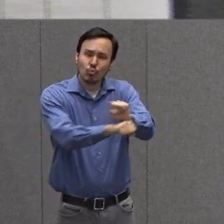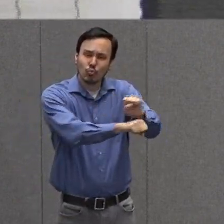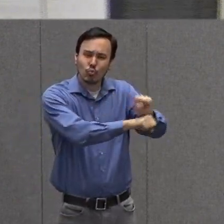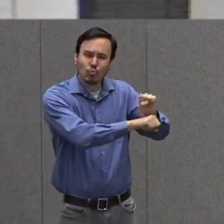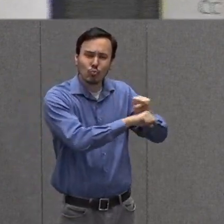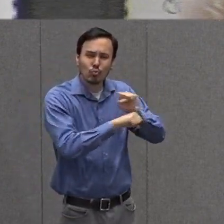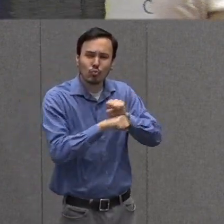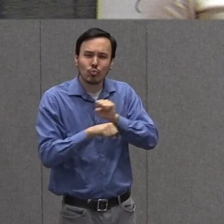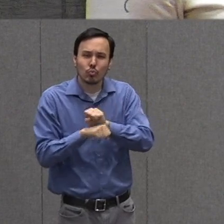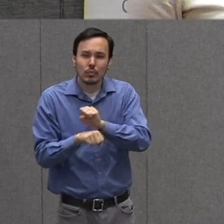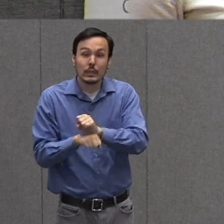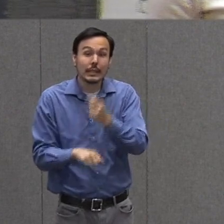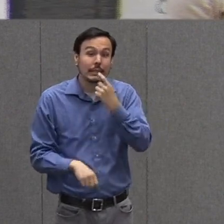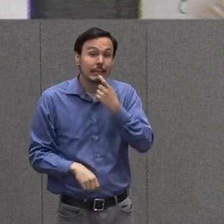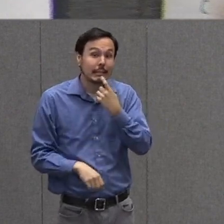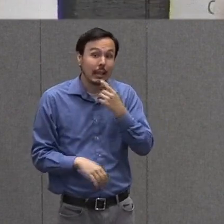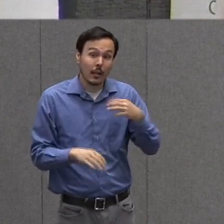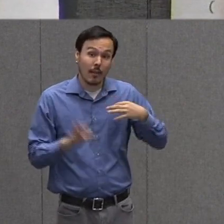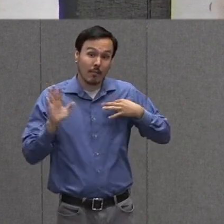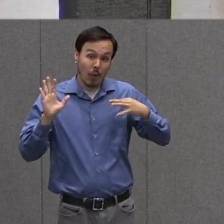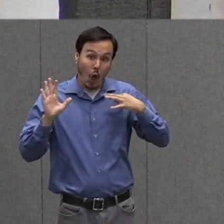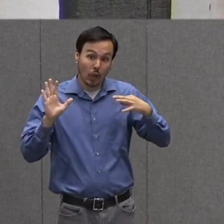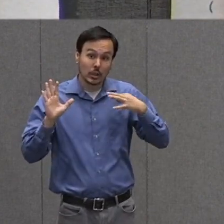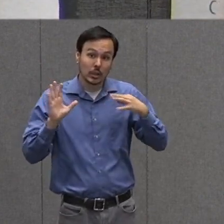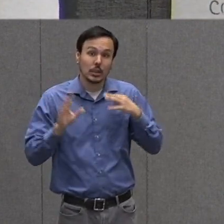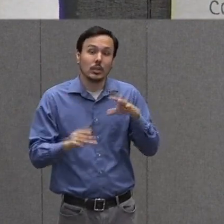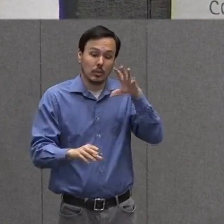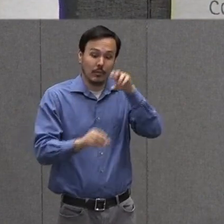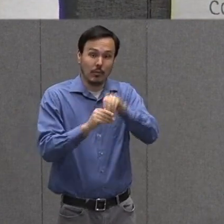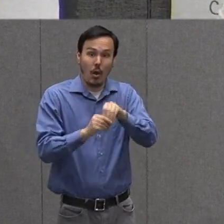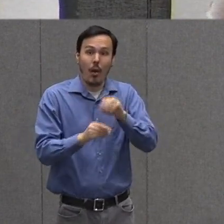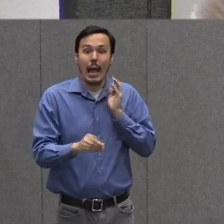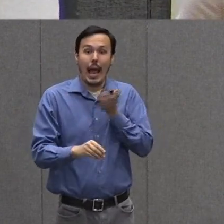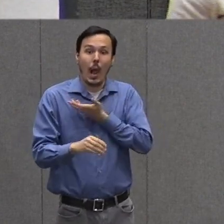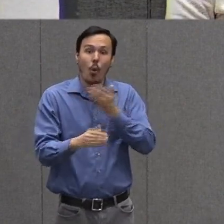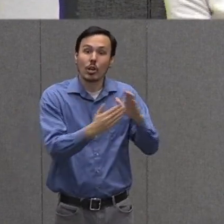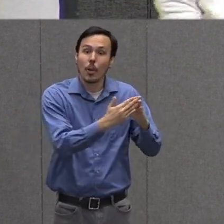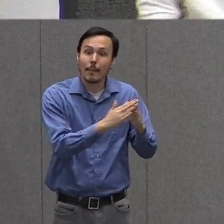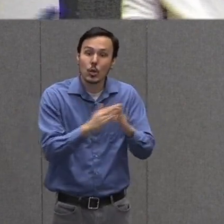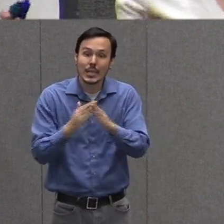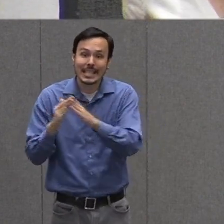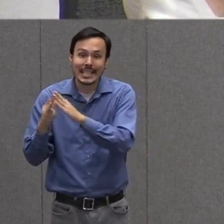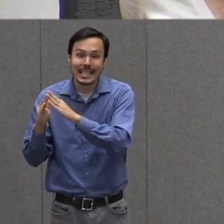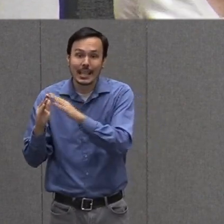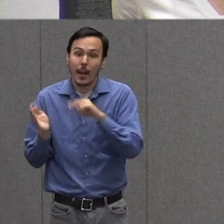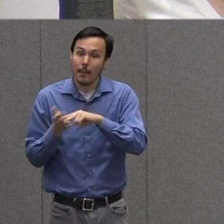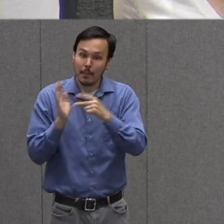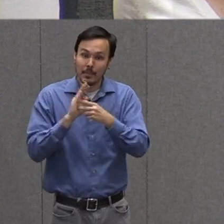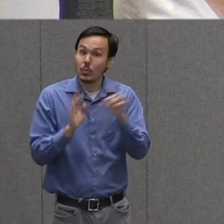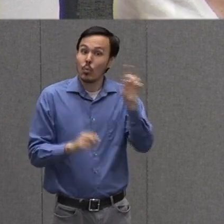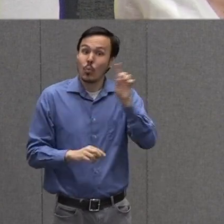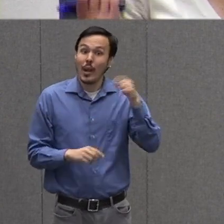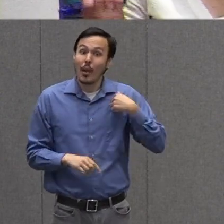When it says volunteers in our communities, that means in the place where we live.